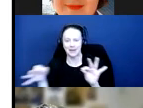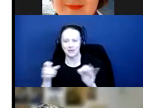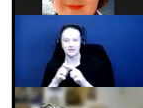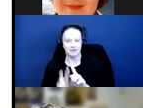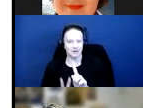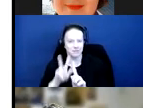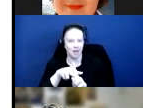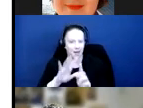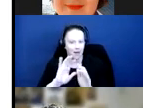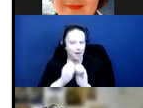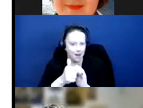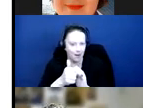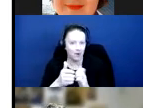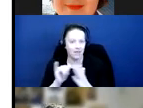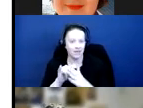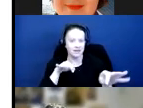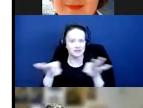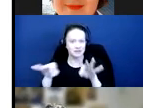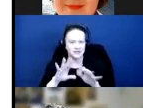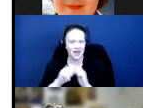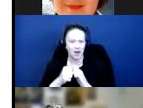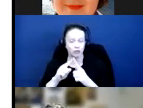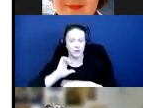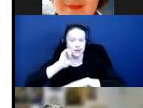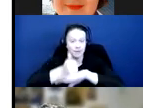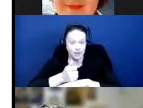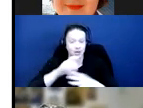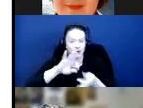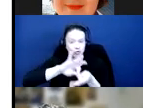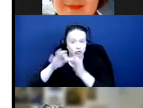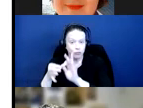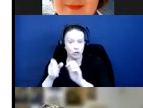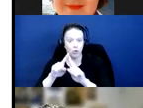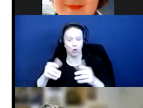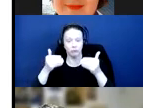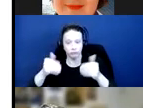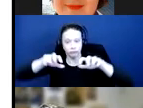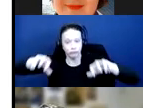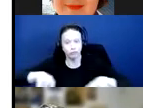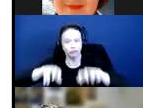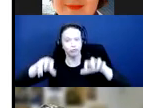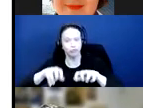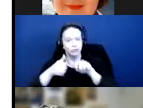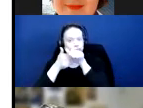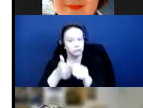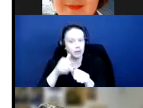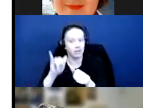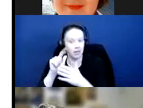and how to put the law into practice. And it establishes the requirements of the agency.